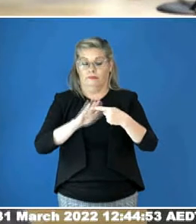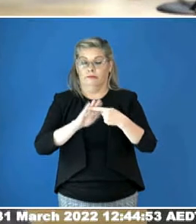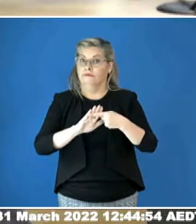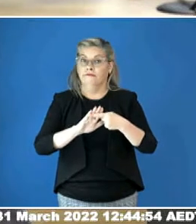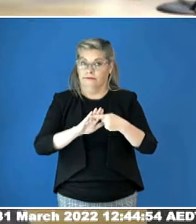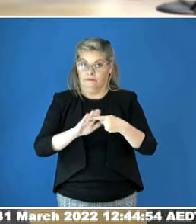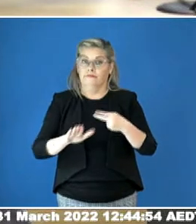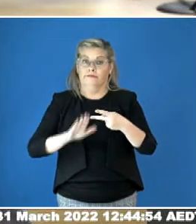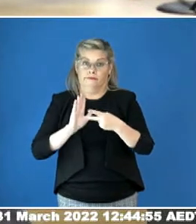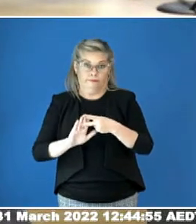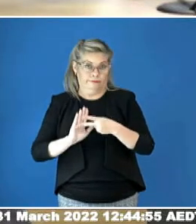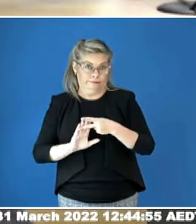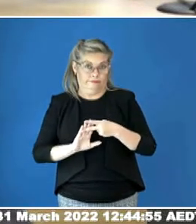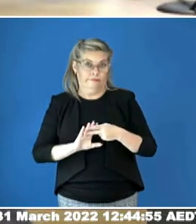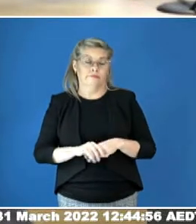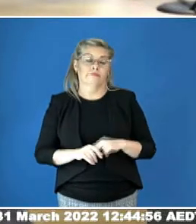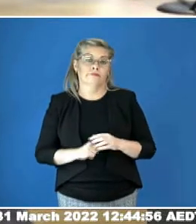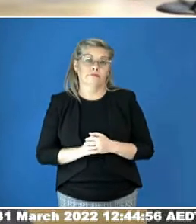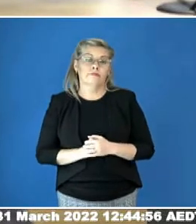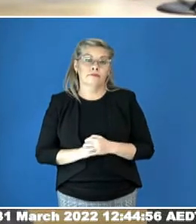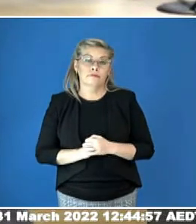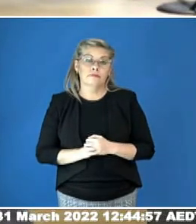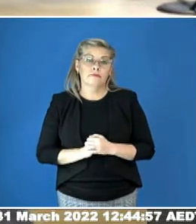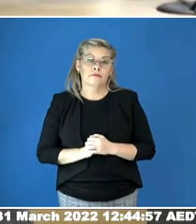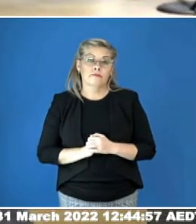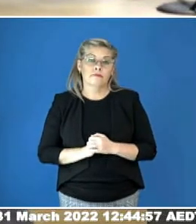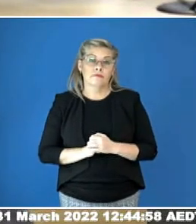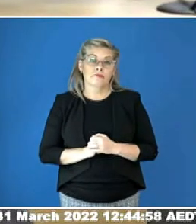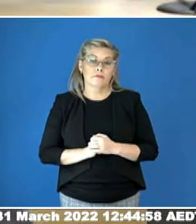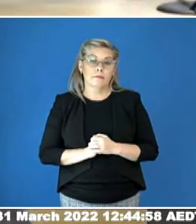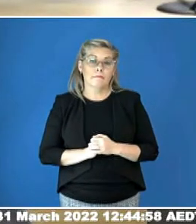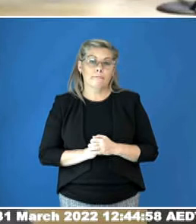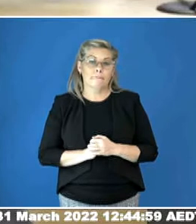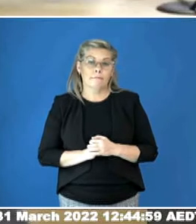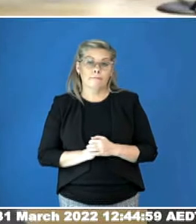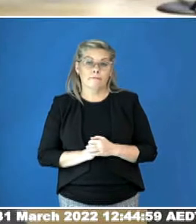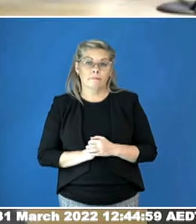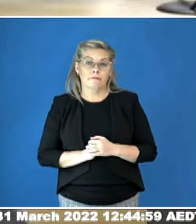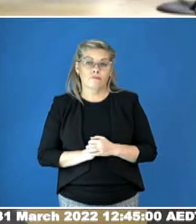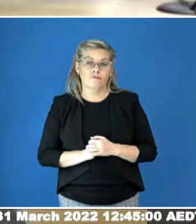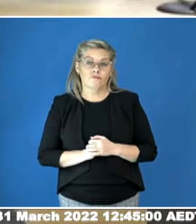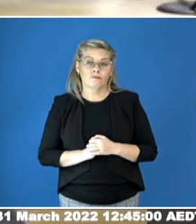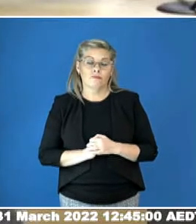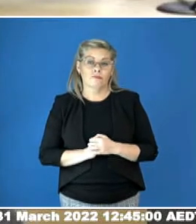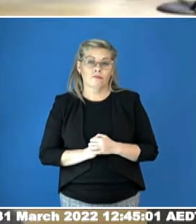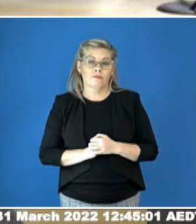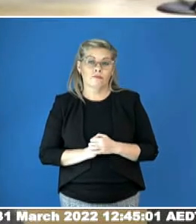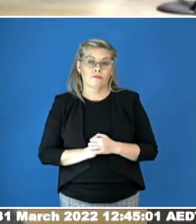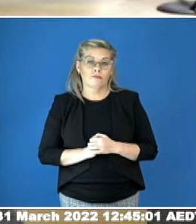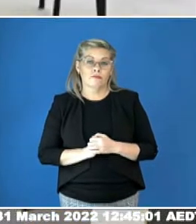Mr Andreatidis, is there anything about that second question that you wish to